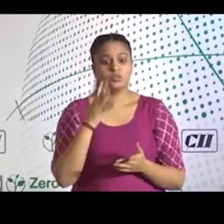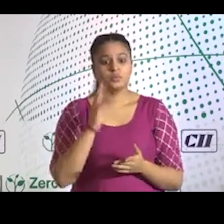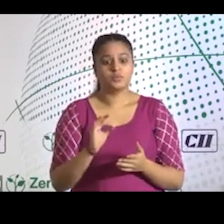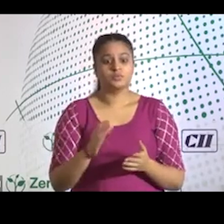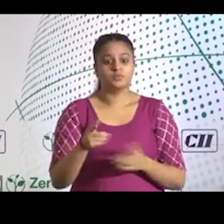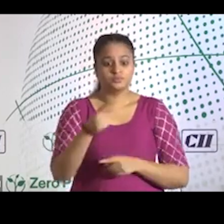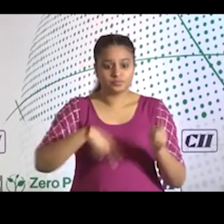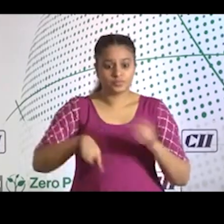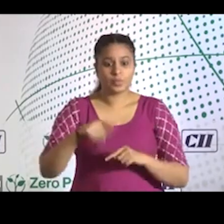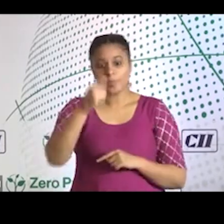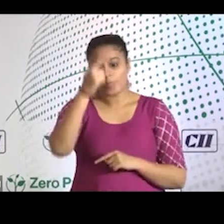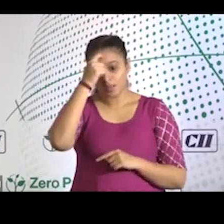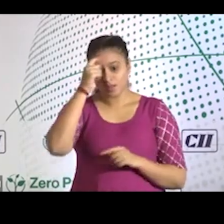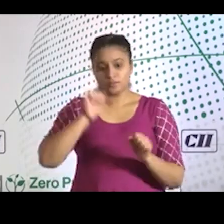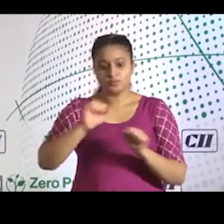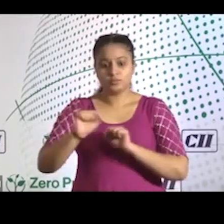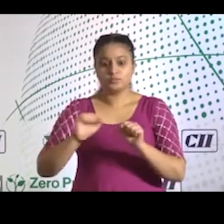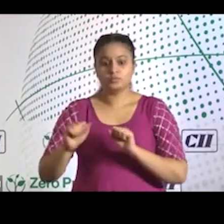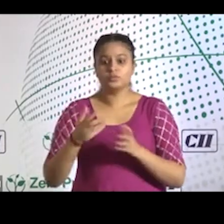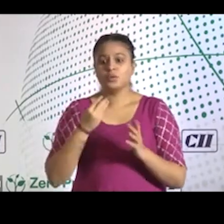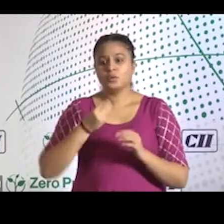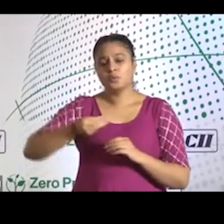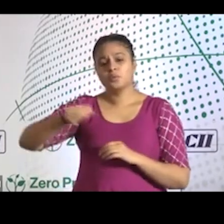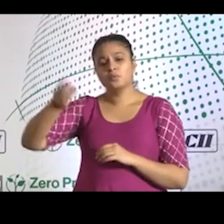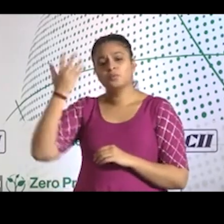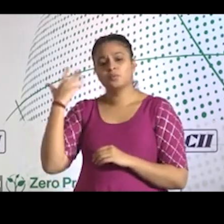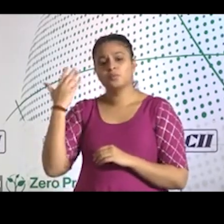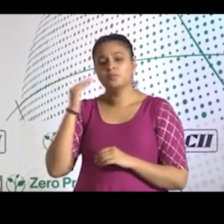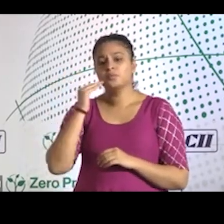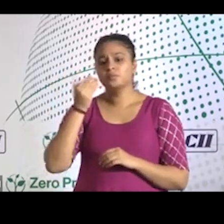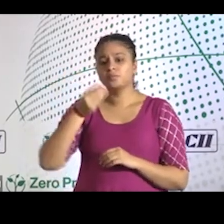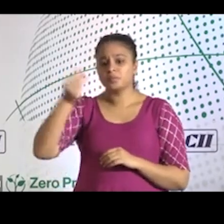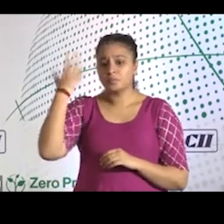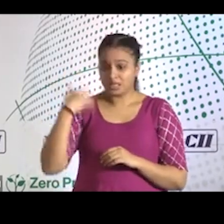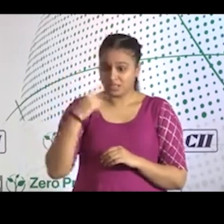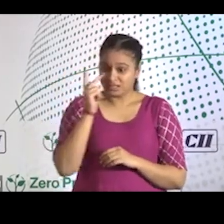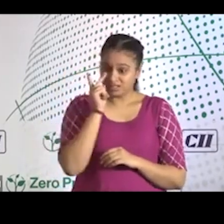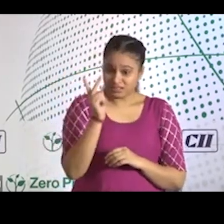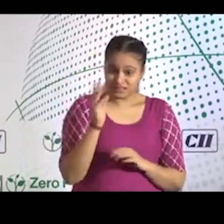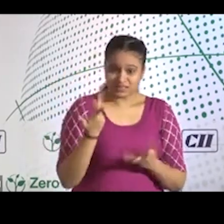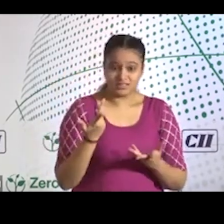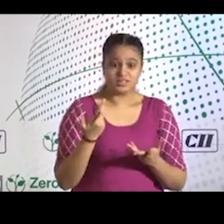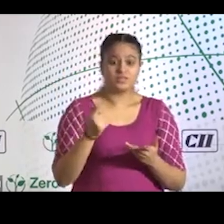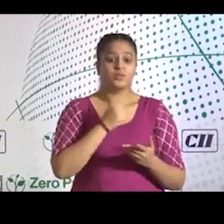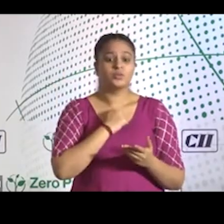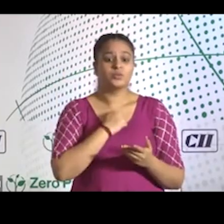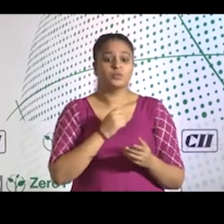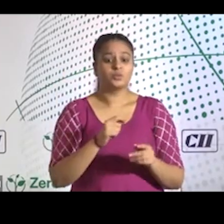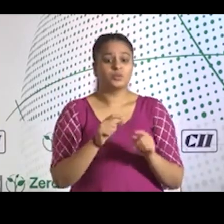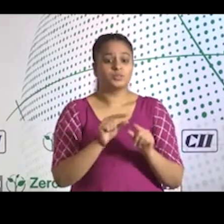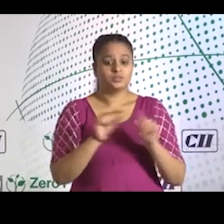And, you know, if I go back to what we say is our mission statement at Openai,